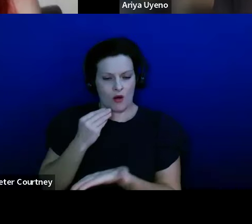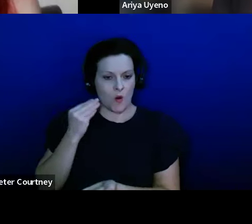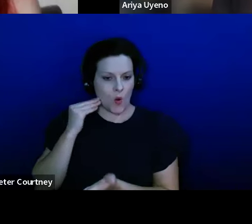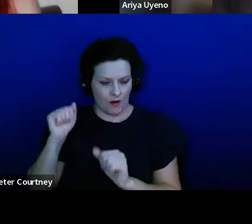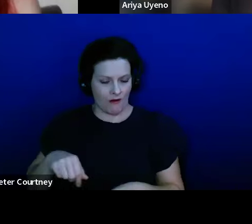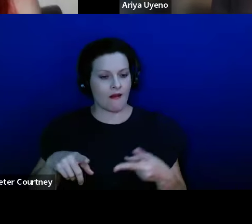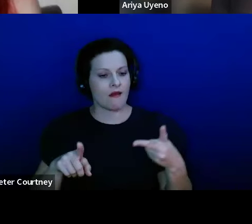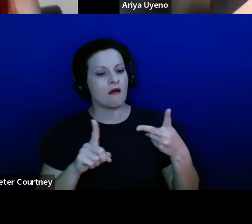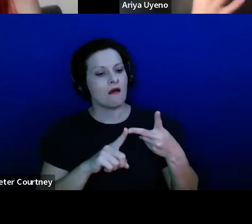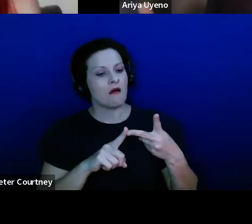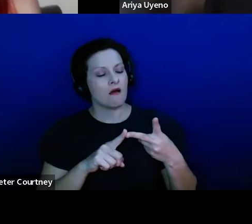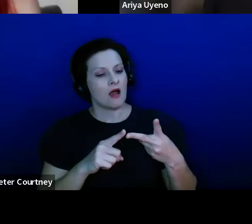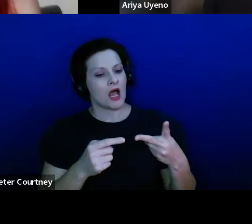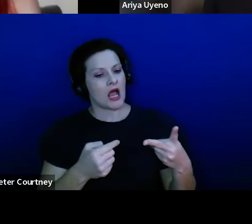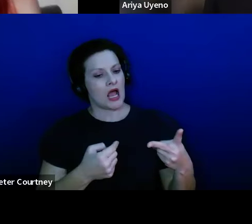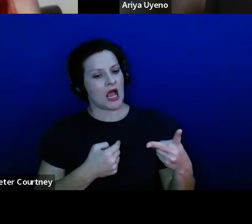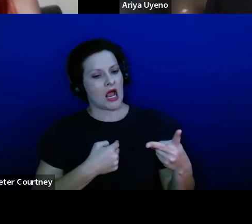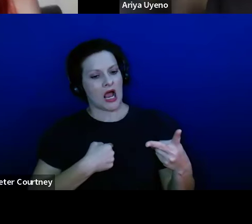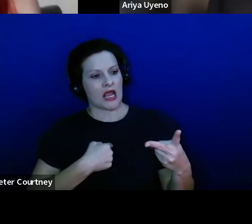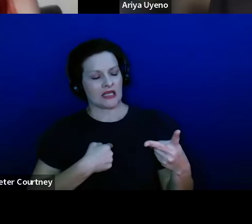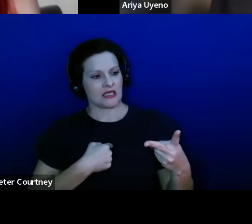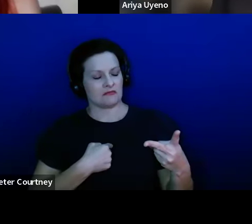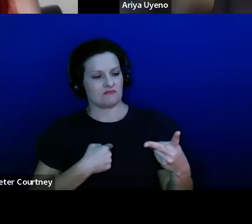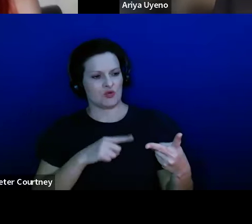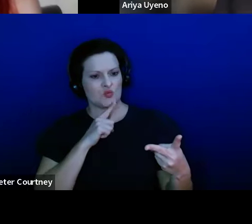was something that I wouldn't be able to learn anywhere else. So